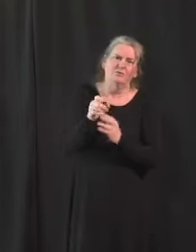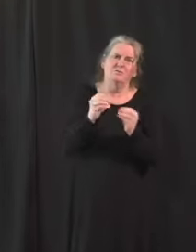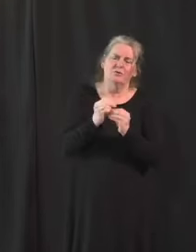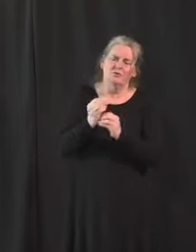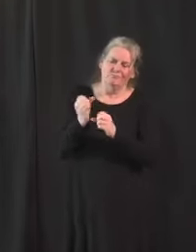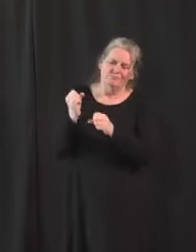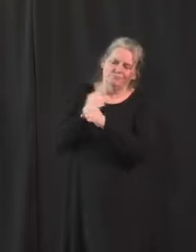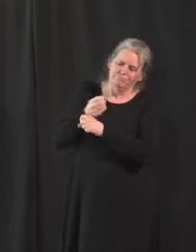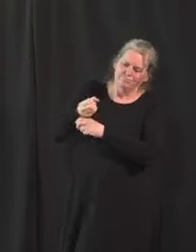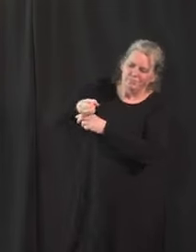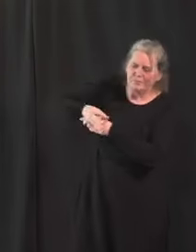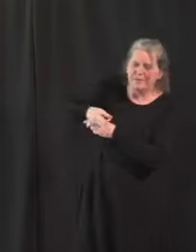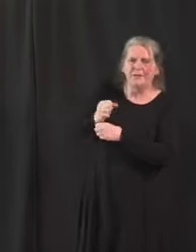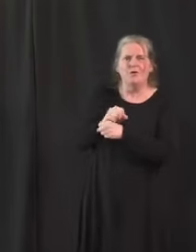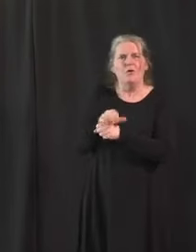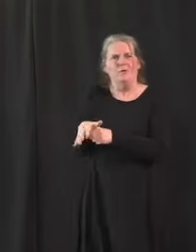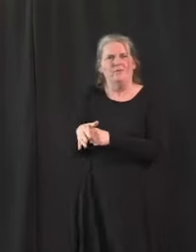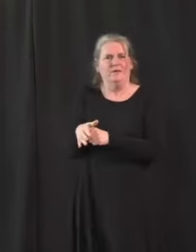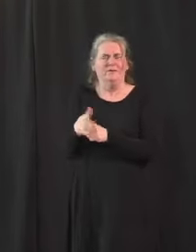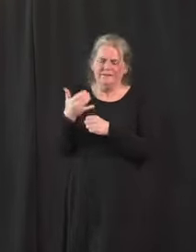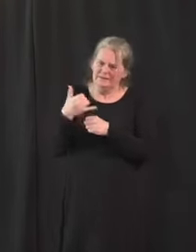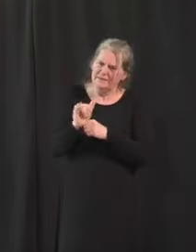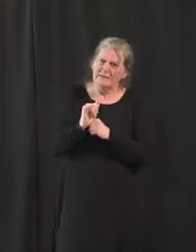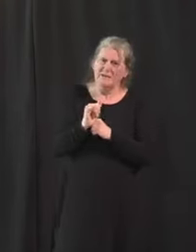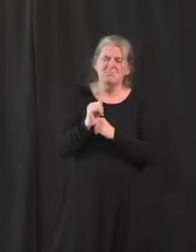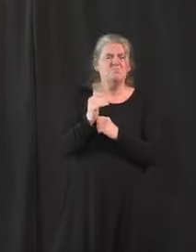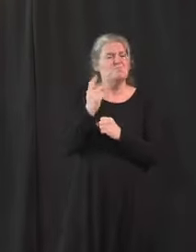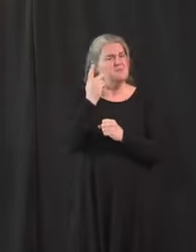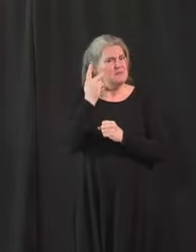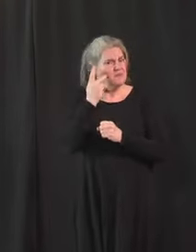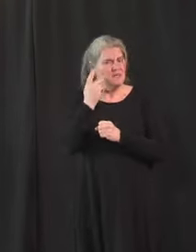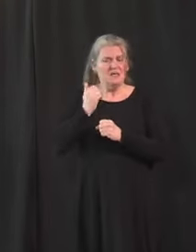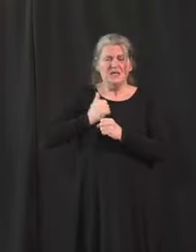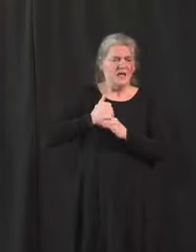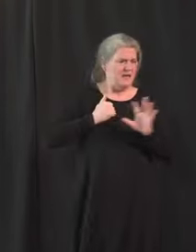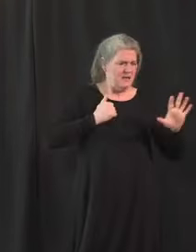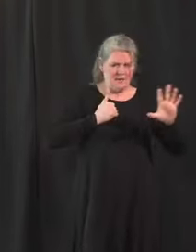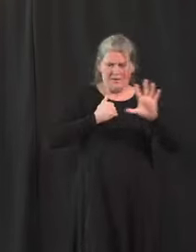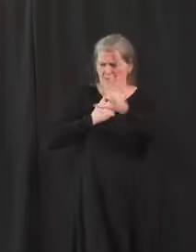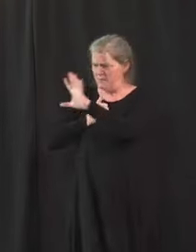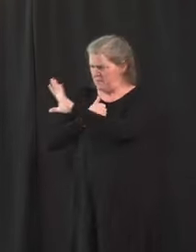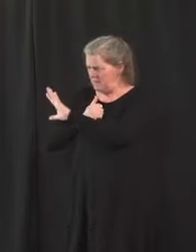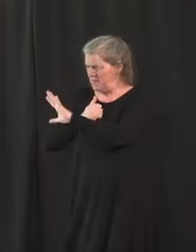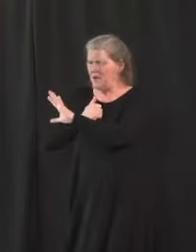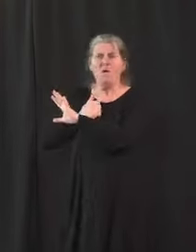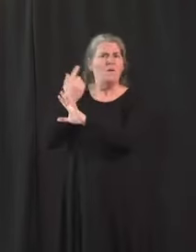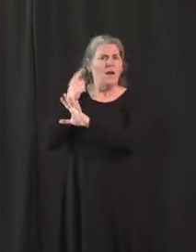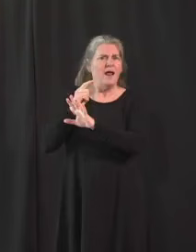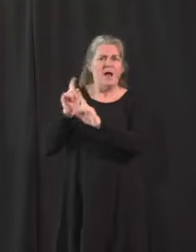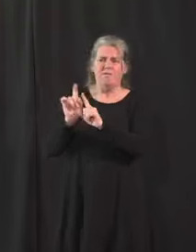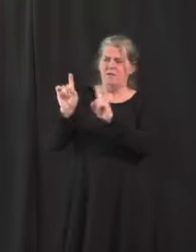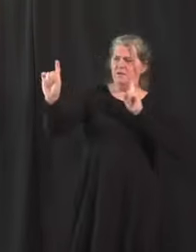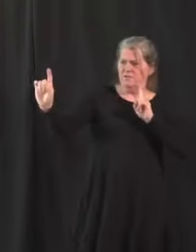WE ARE SEEING SIGNS ACROSS THE COUNTRY THAT PHYSICAL DISTANCING IS WORKING AND THAT DOES GIVE ME